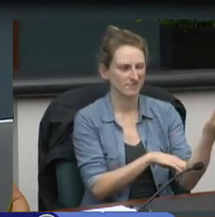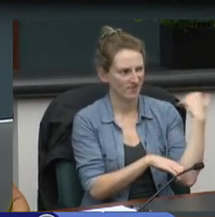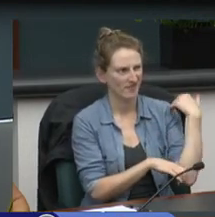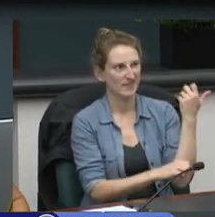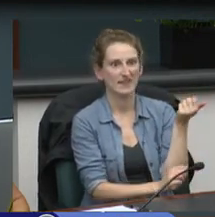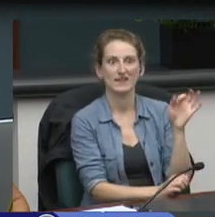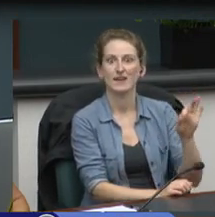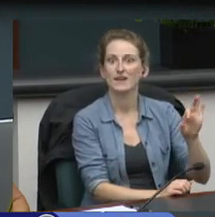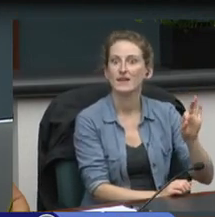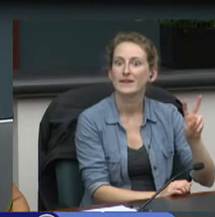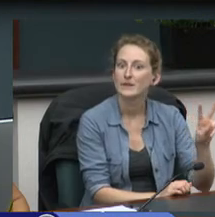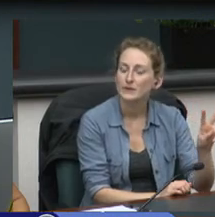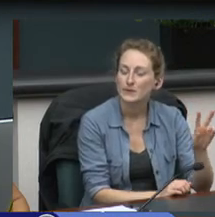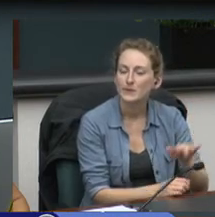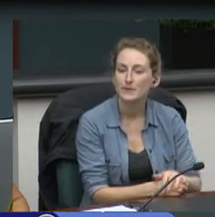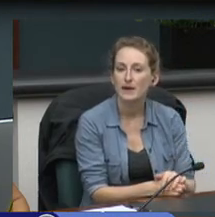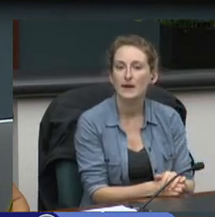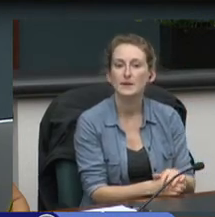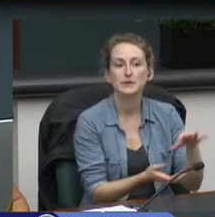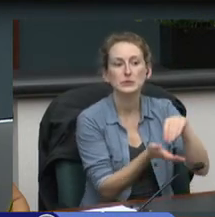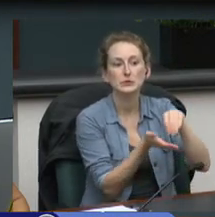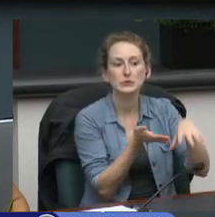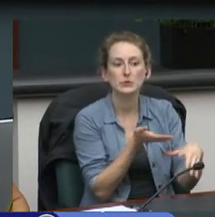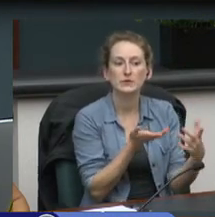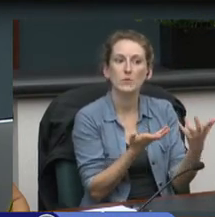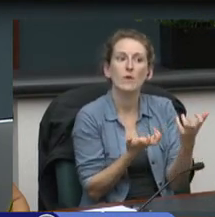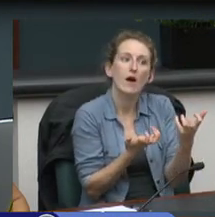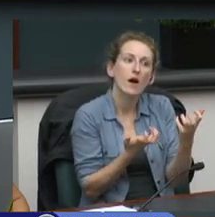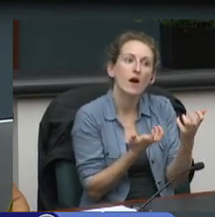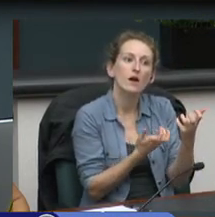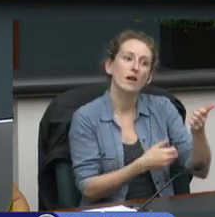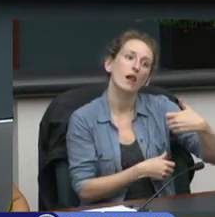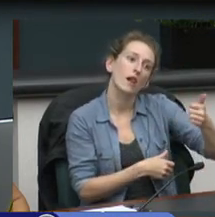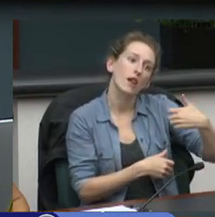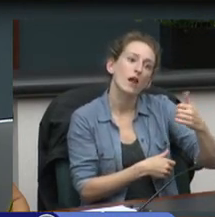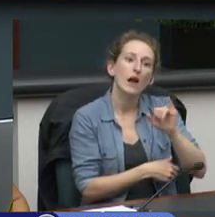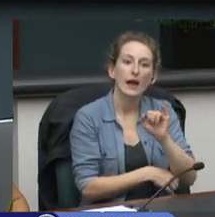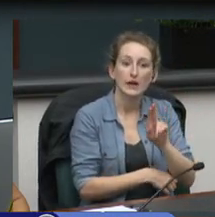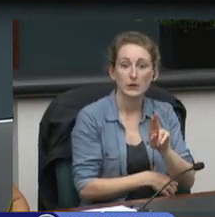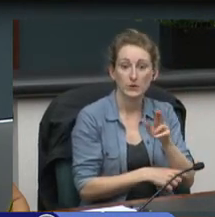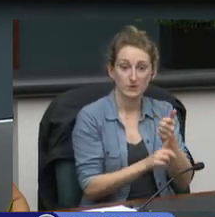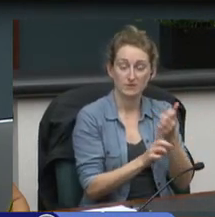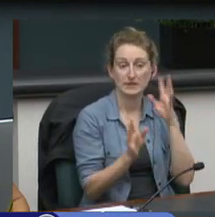to commute to IU once iu stopped trying to restrict freshmen